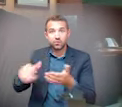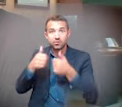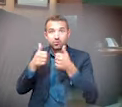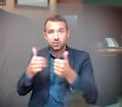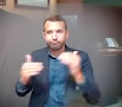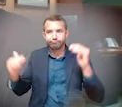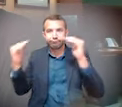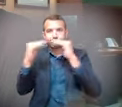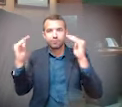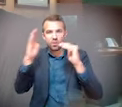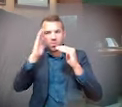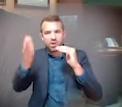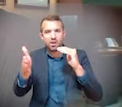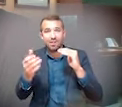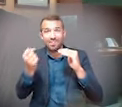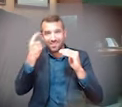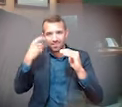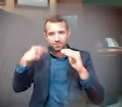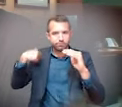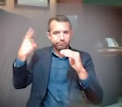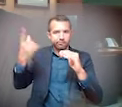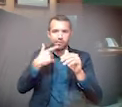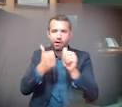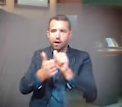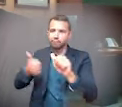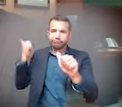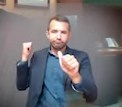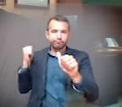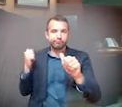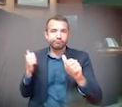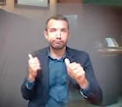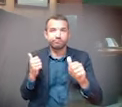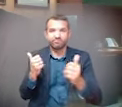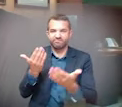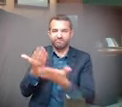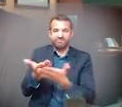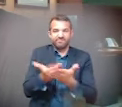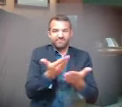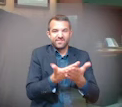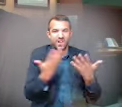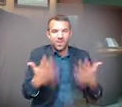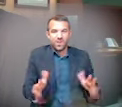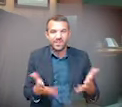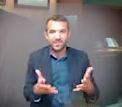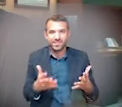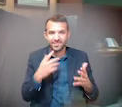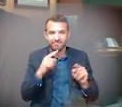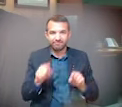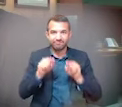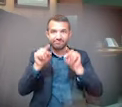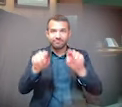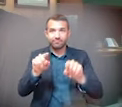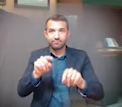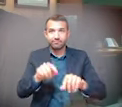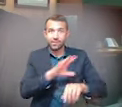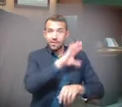to that of our side as peers. And on the employment side, the beautiful backend of that is many employers